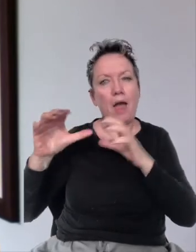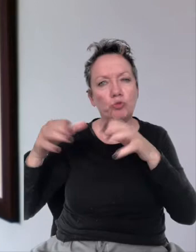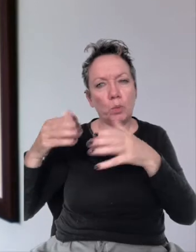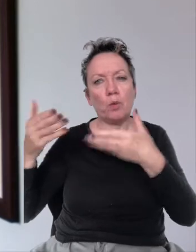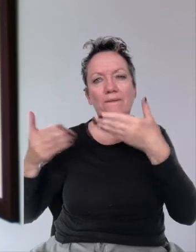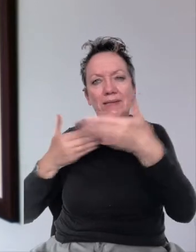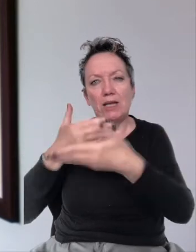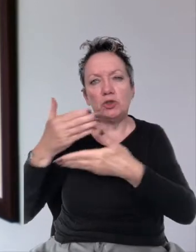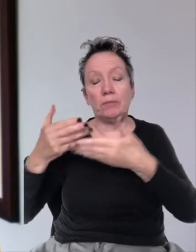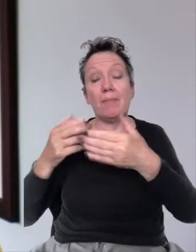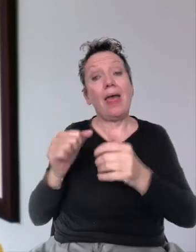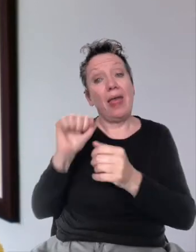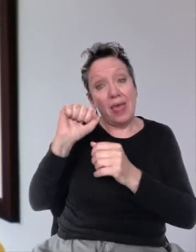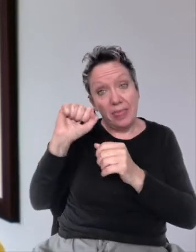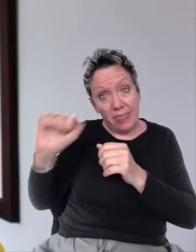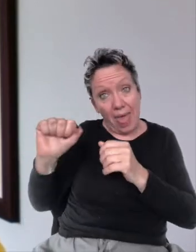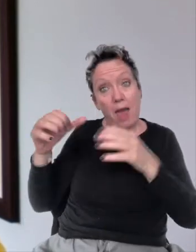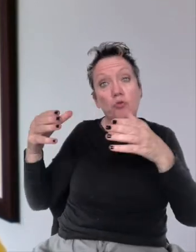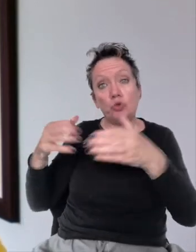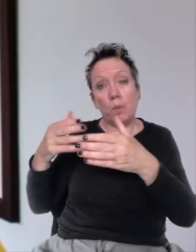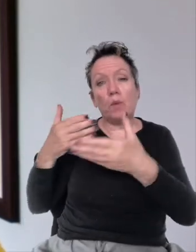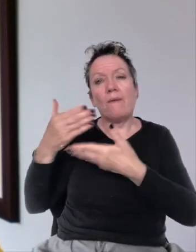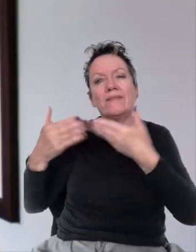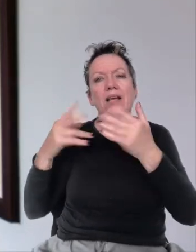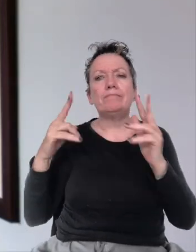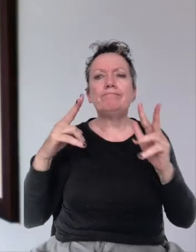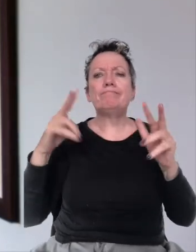So this conversation about, um, Climate change.